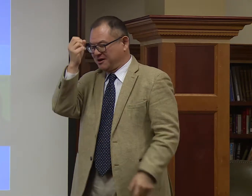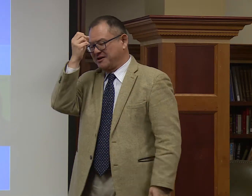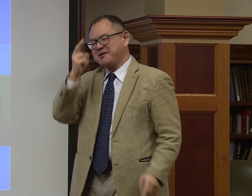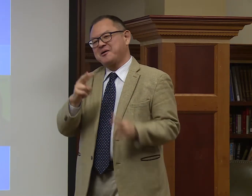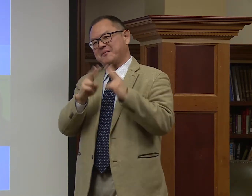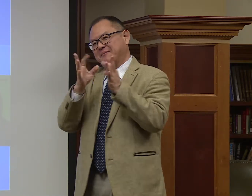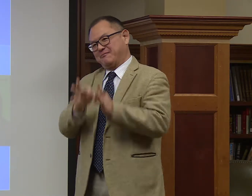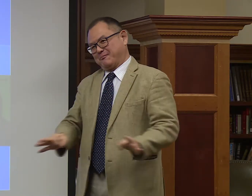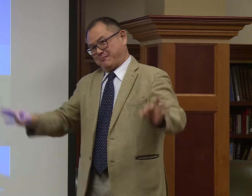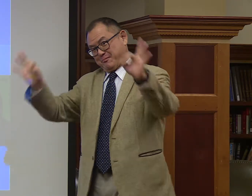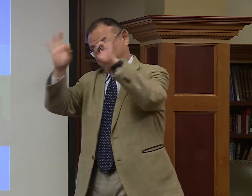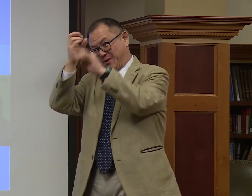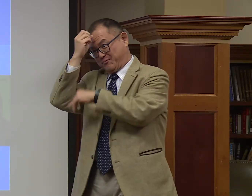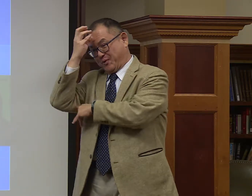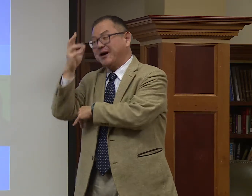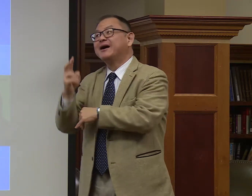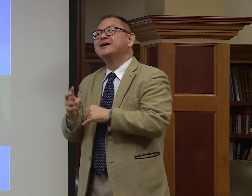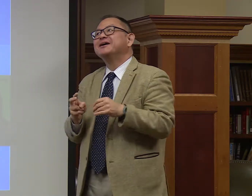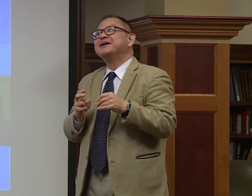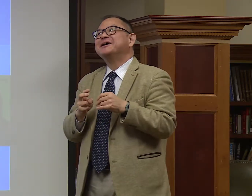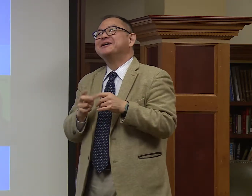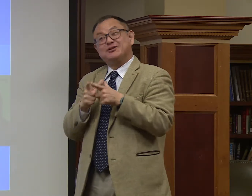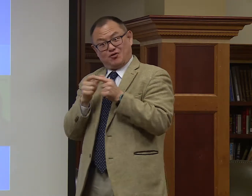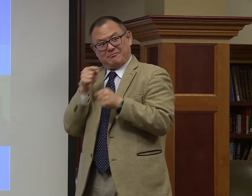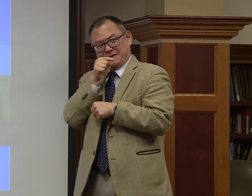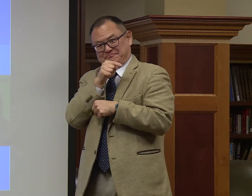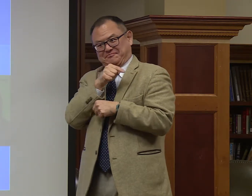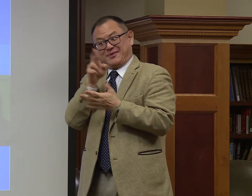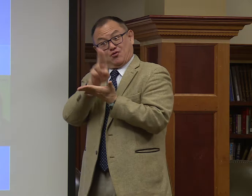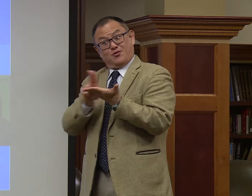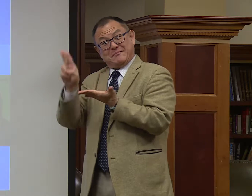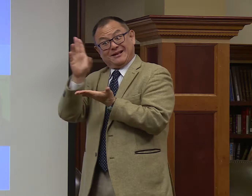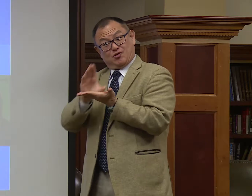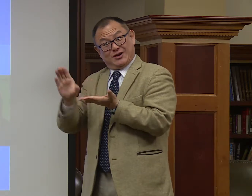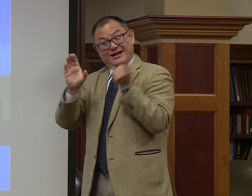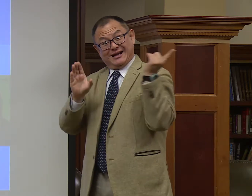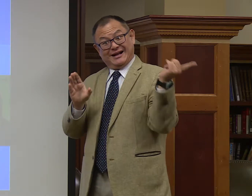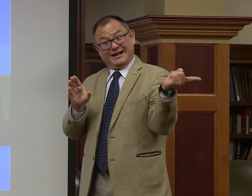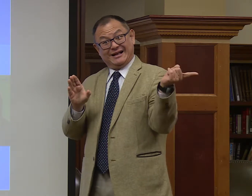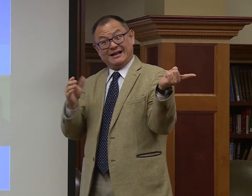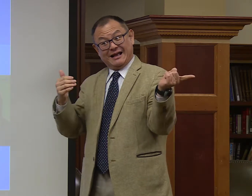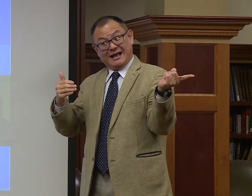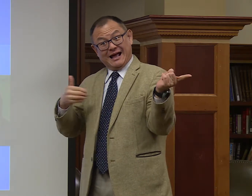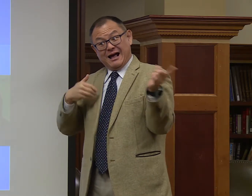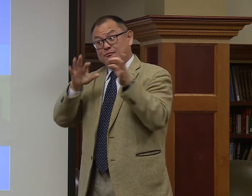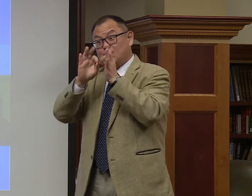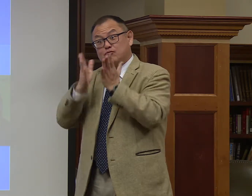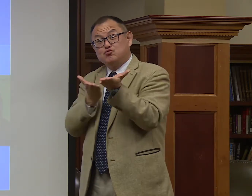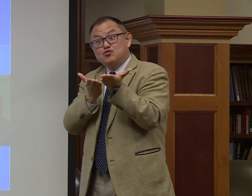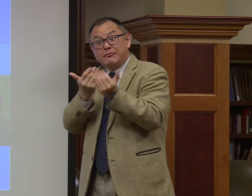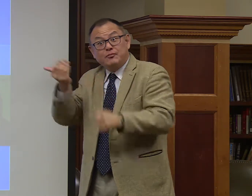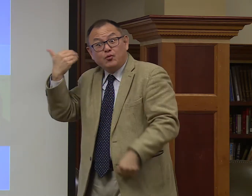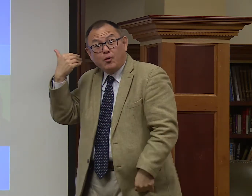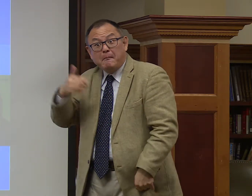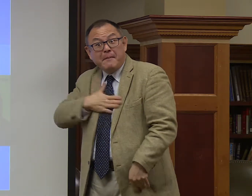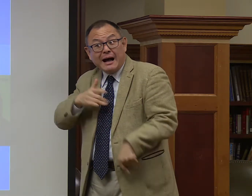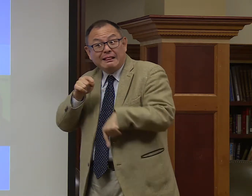Now... Japan, during my time, did not have interpreting services